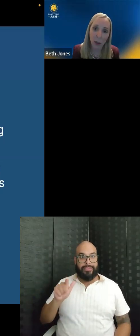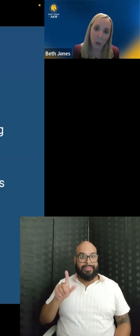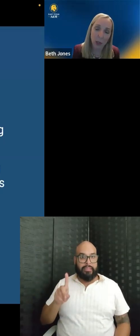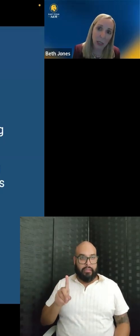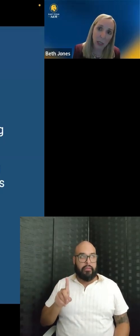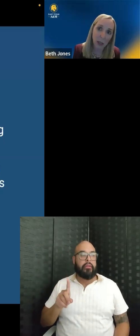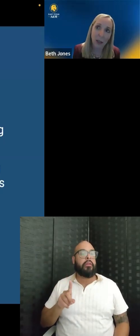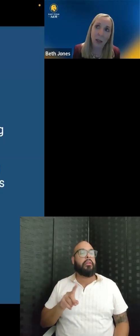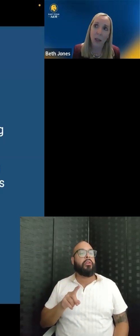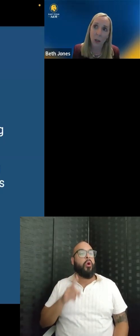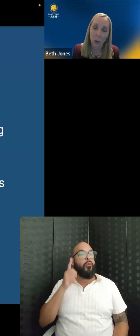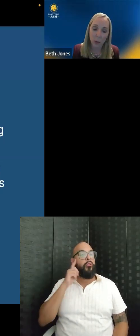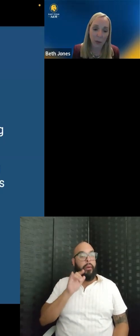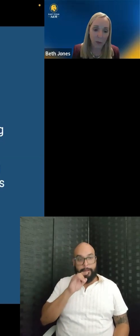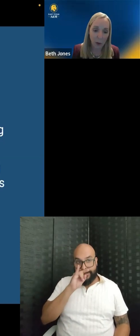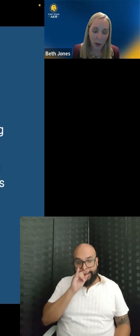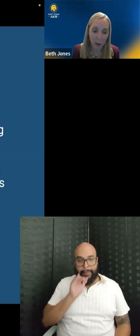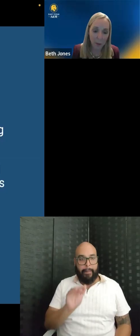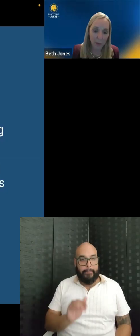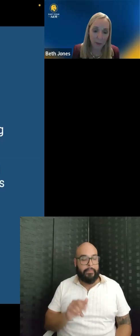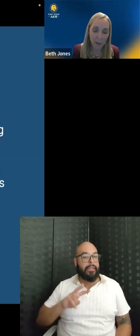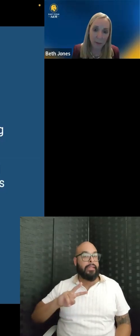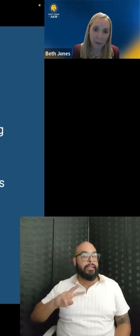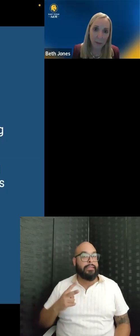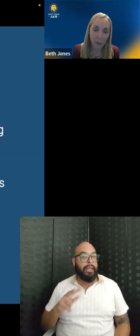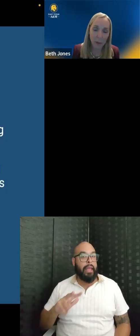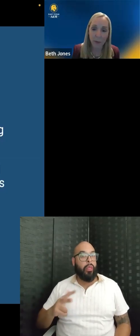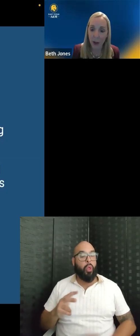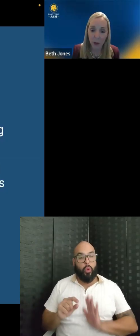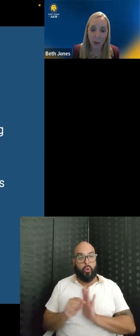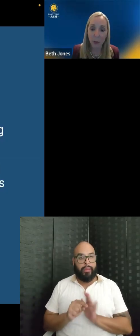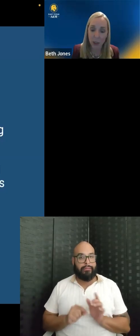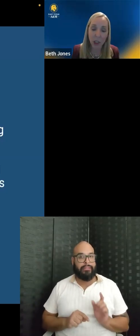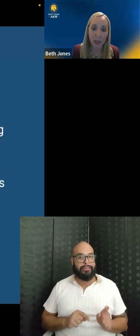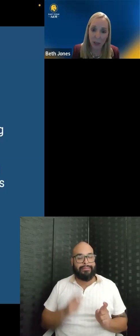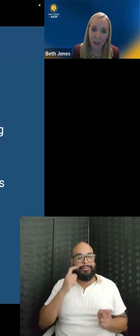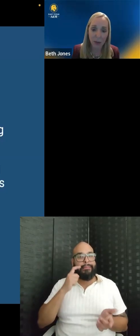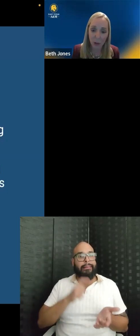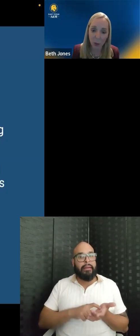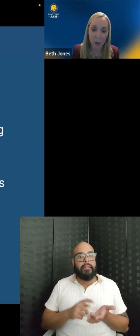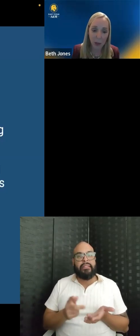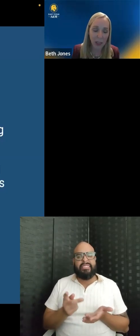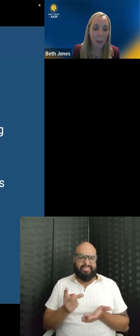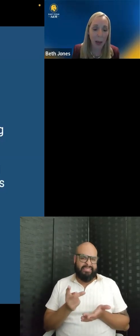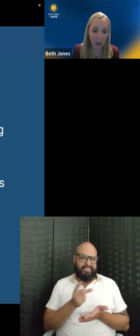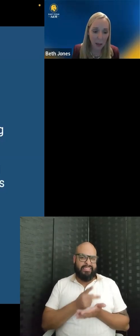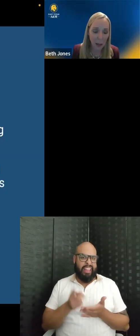And you were seeing, some failure to achieve at a level you would expect.